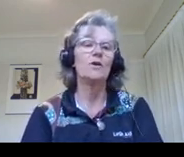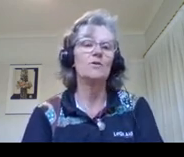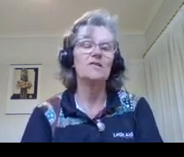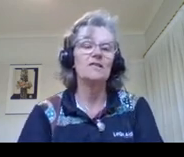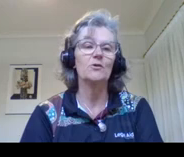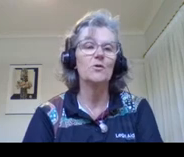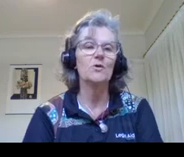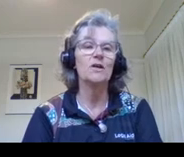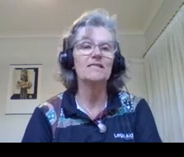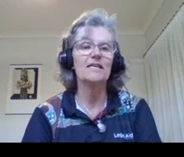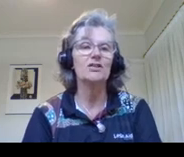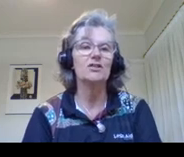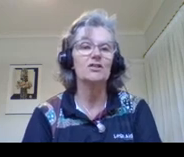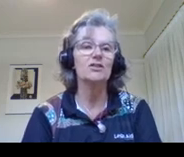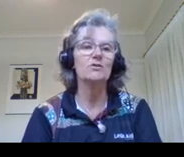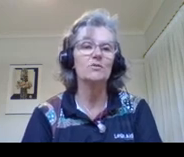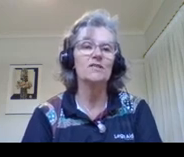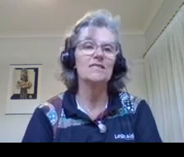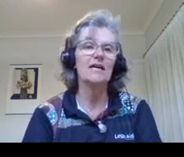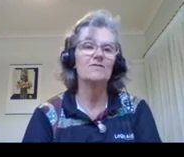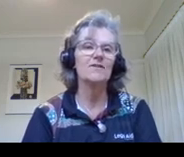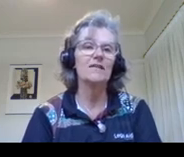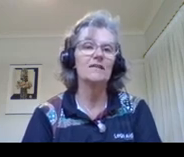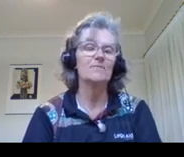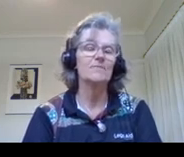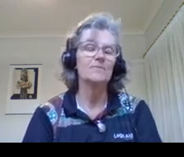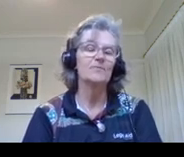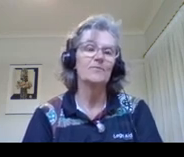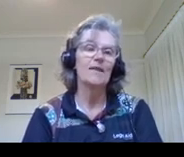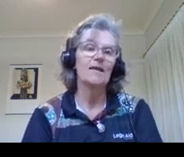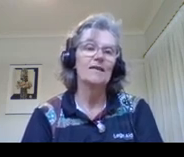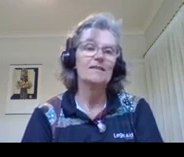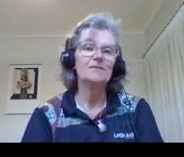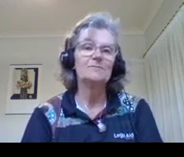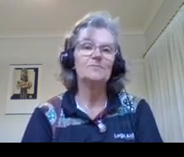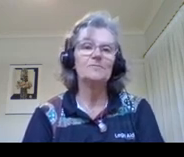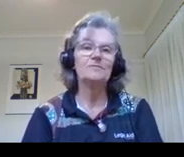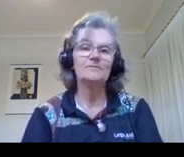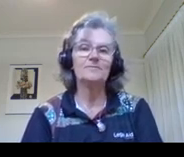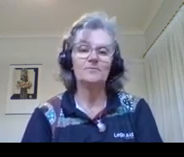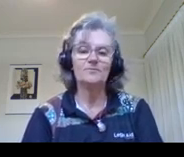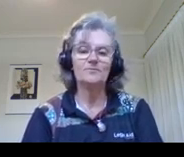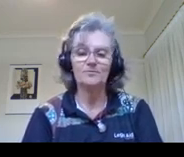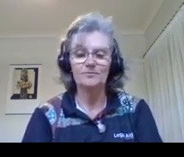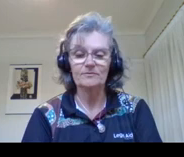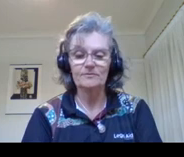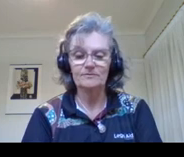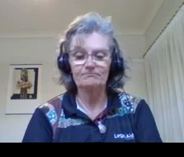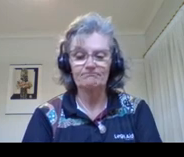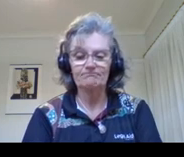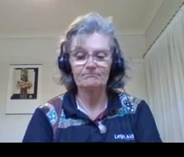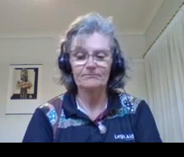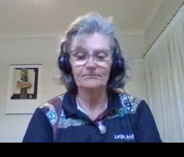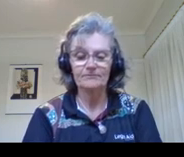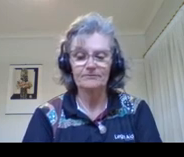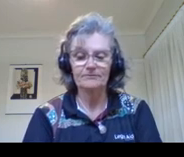roles in your organizations do you want to start Finn thanks Kerry so I’m a solicitor at Legal Aid